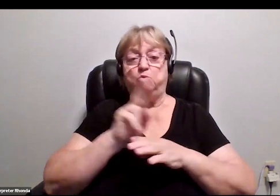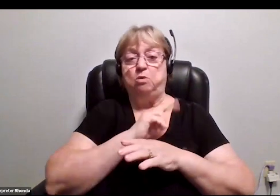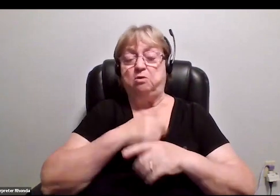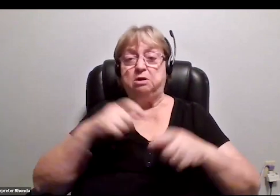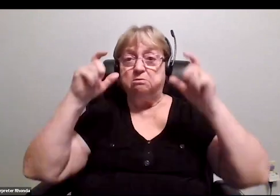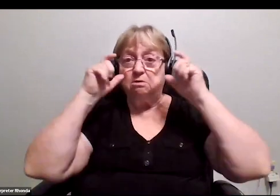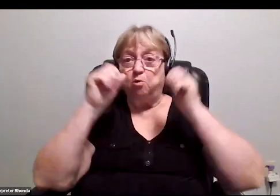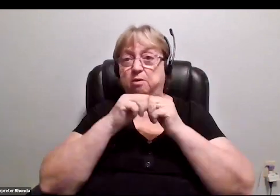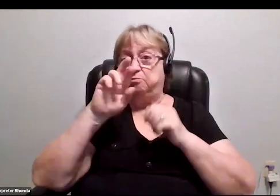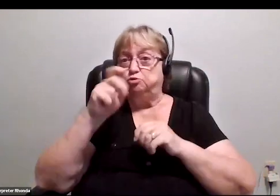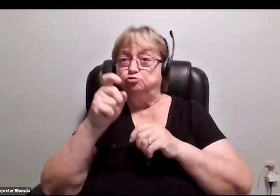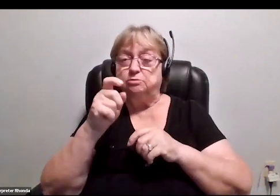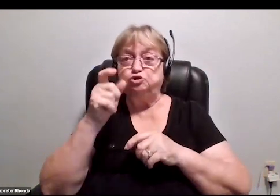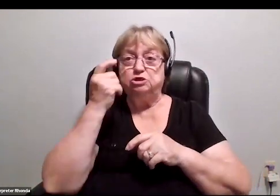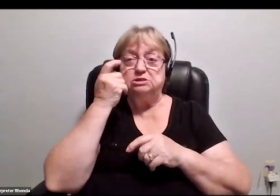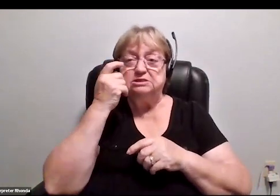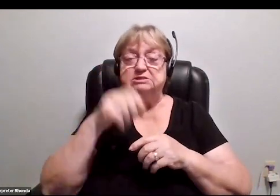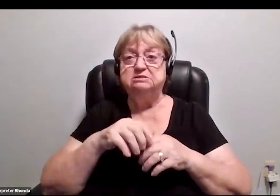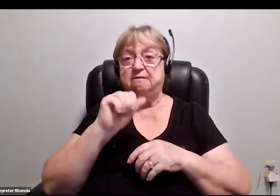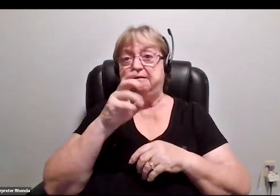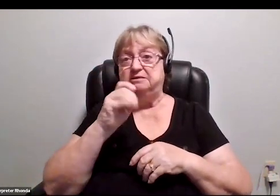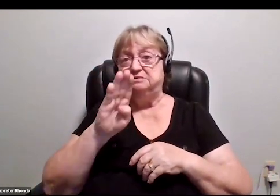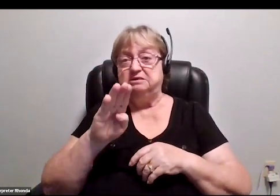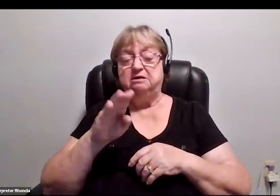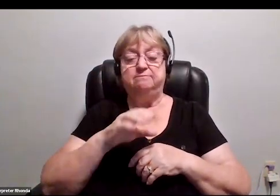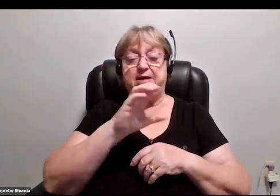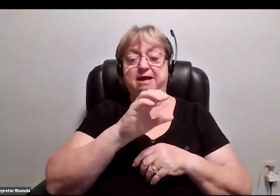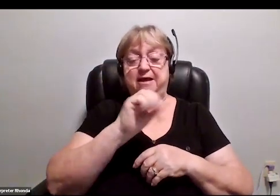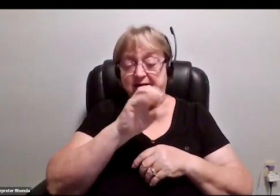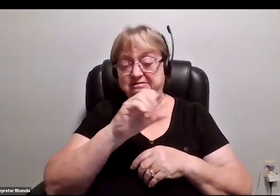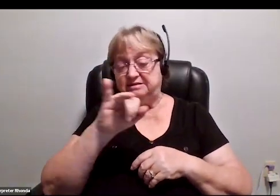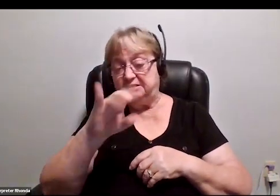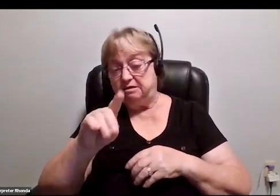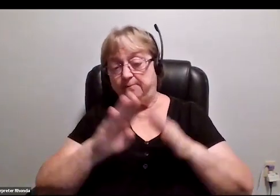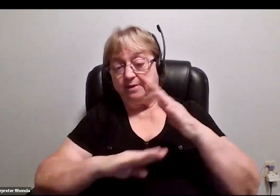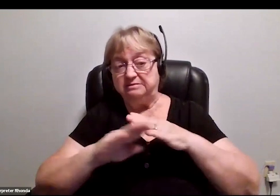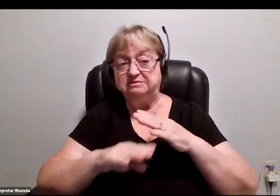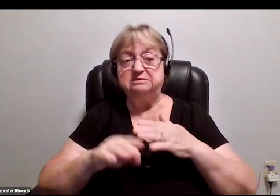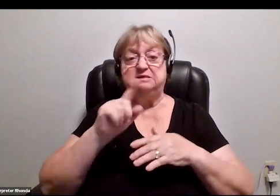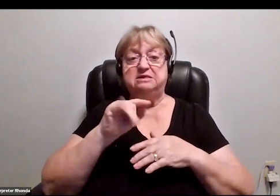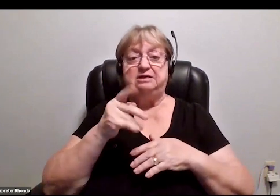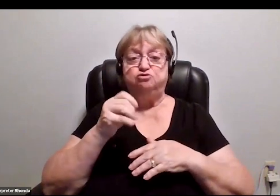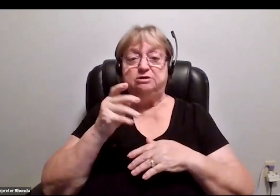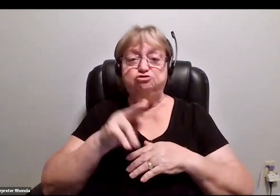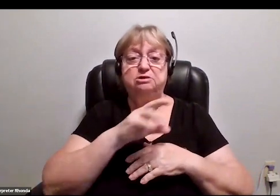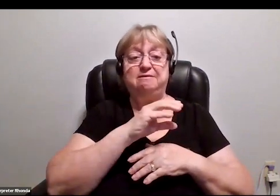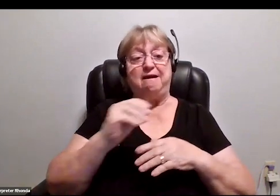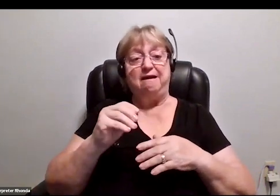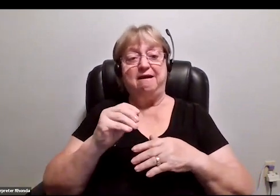doing an acid-based titration, and doing gel electrophoresis. In these long-form videos, we then segments out